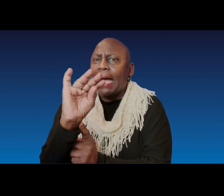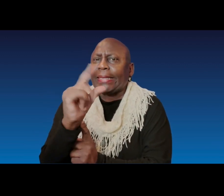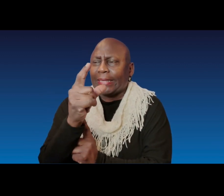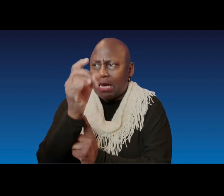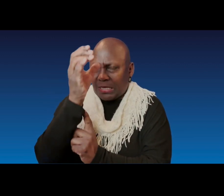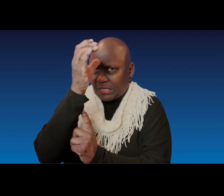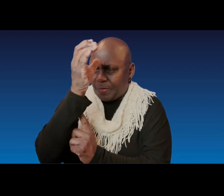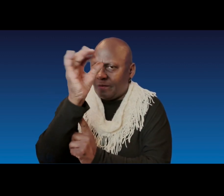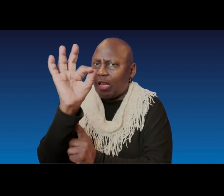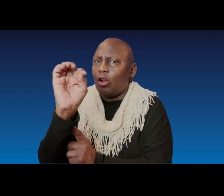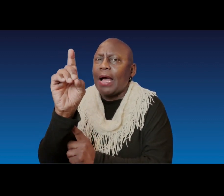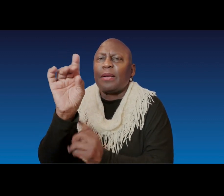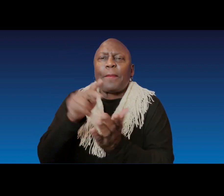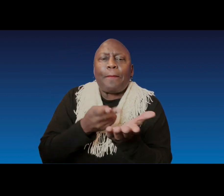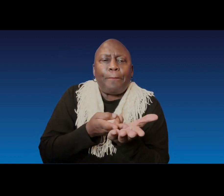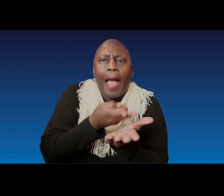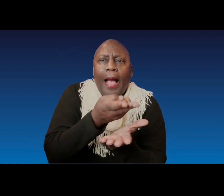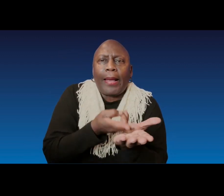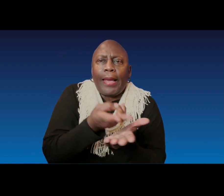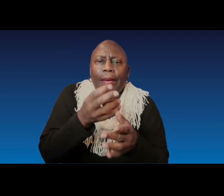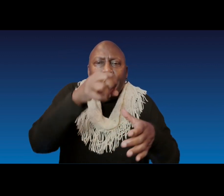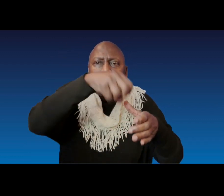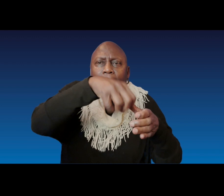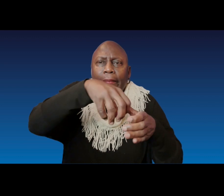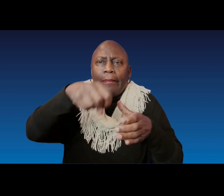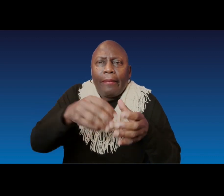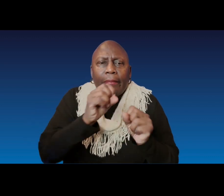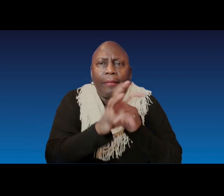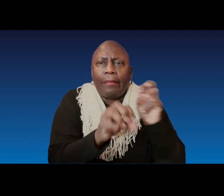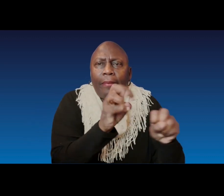are deeply rooted in the banking concept of education,